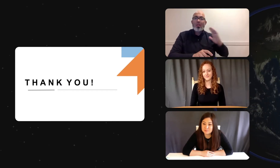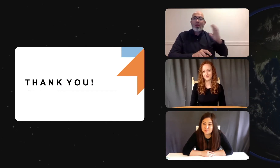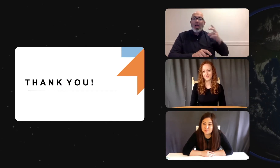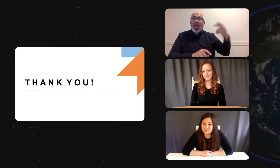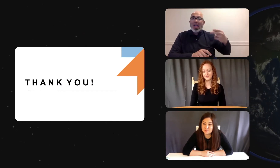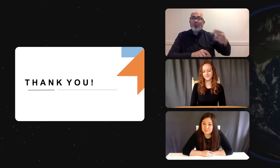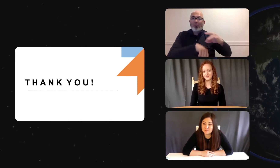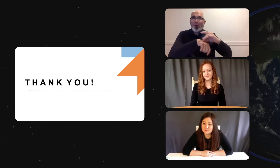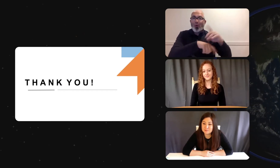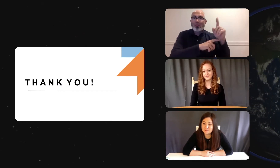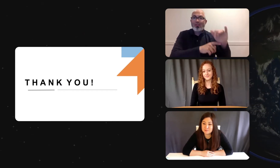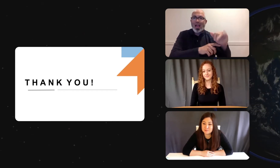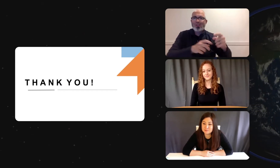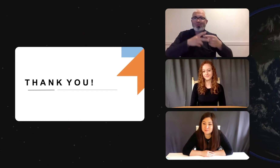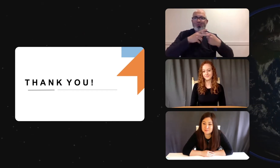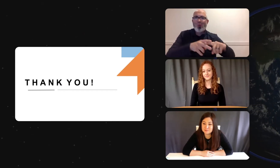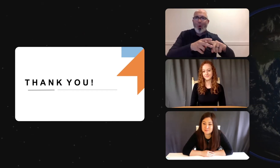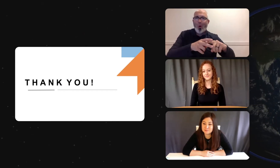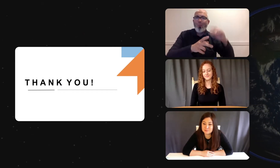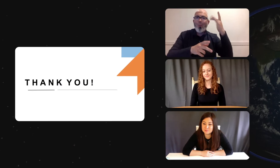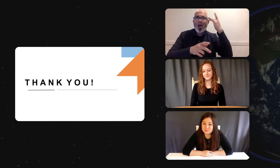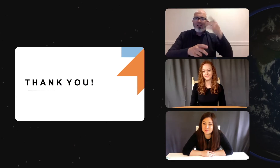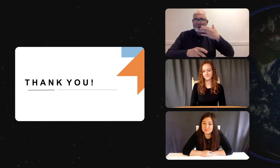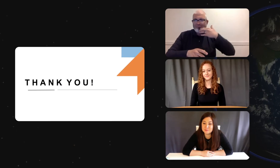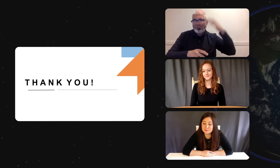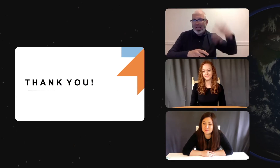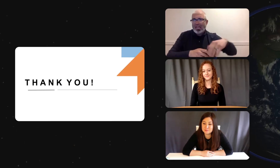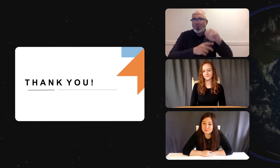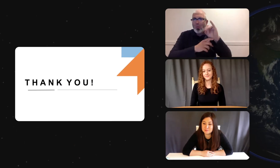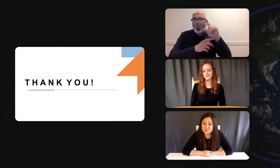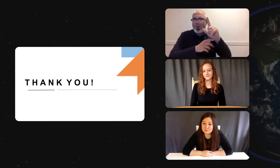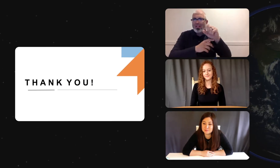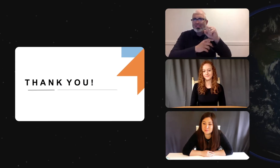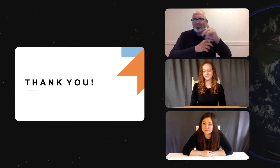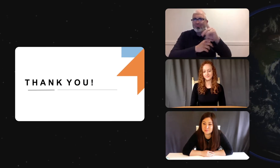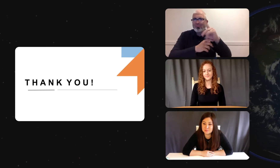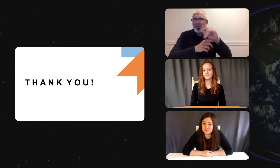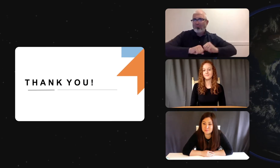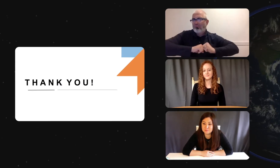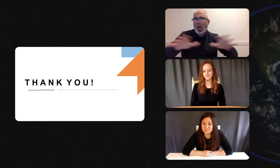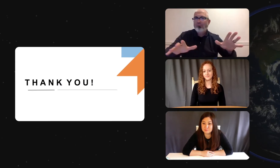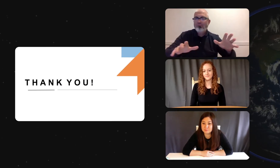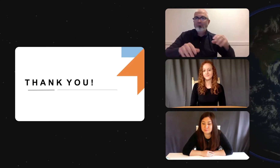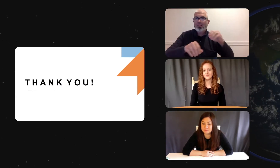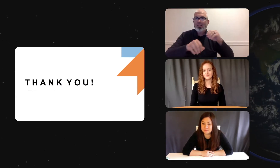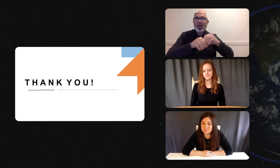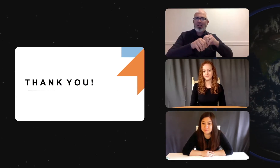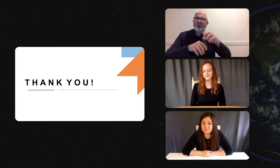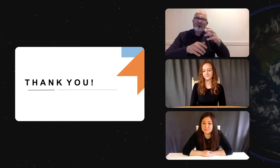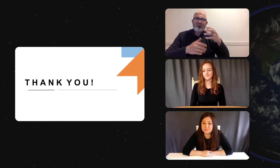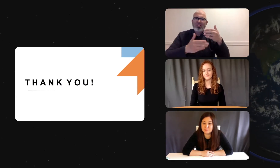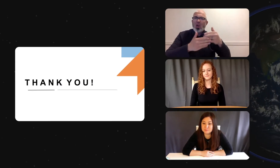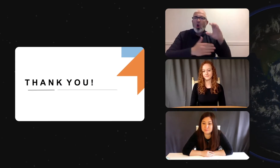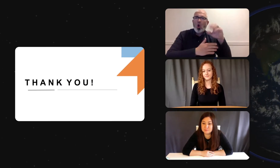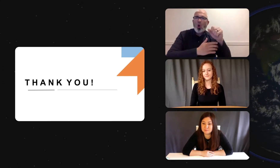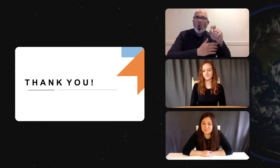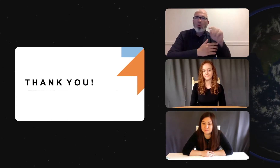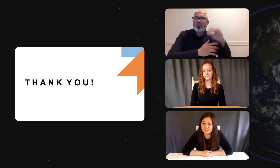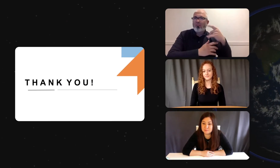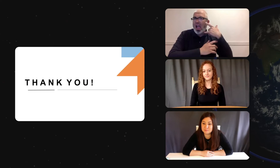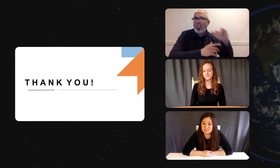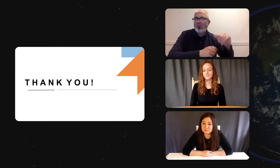Historically, Earth Day was started because of a bad oil spill, right?